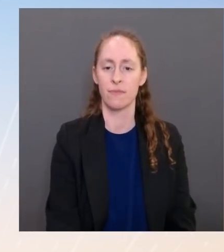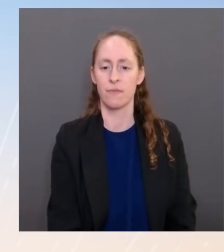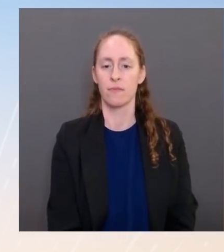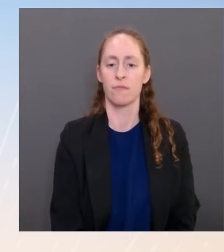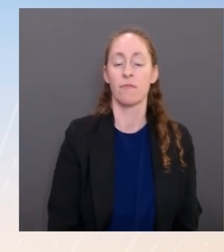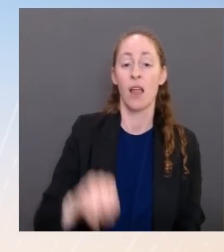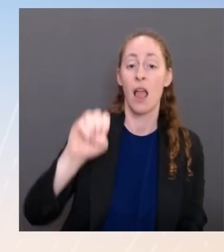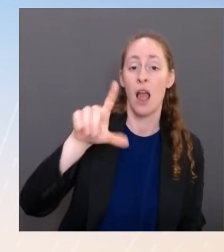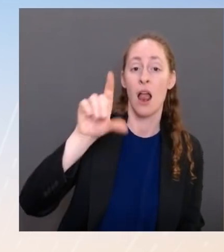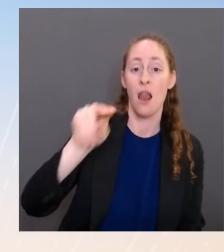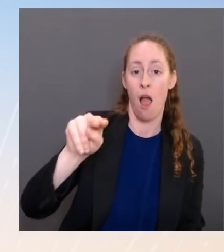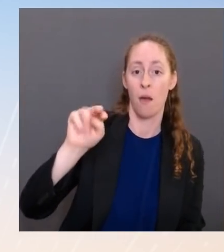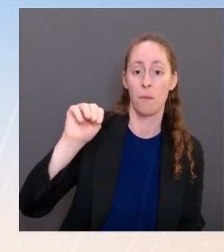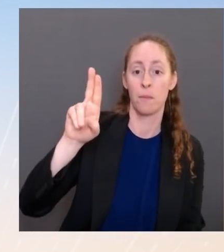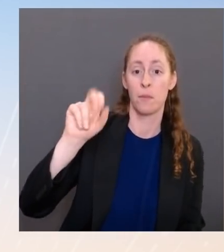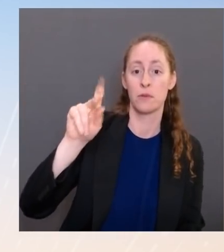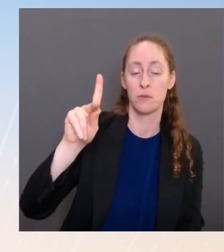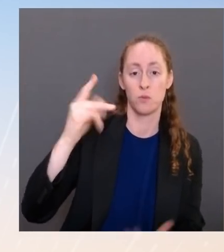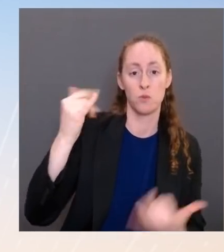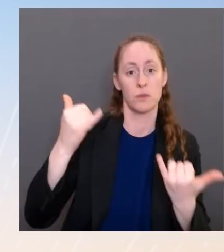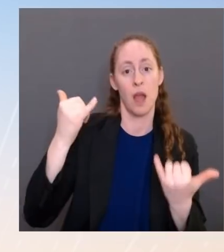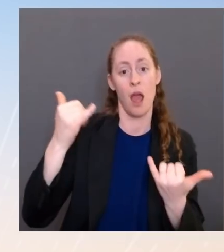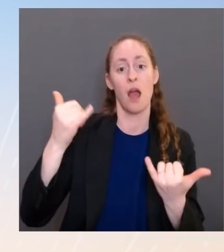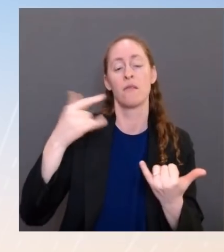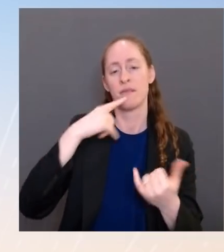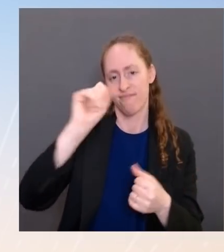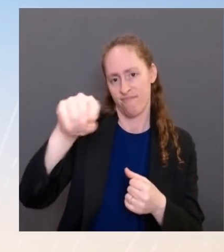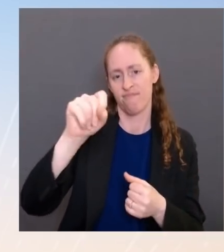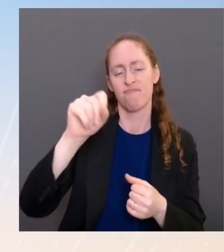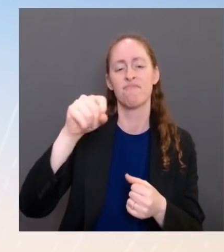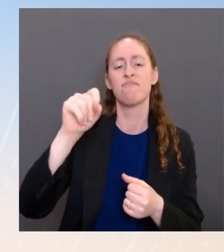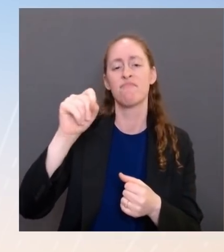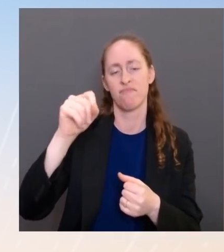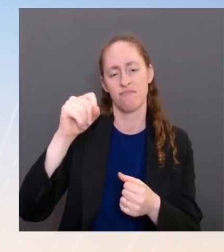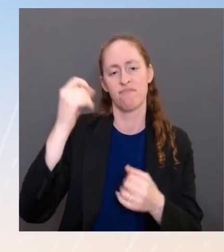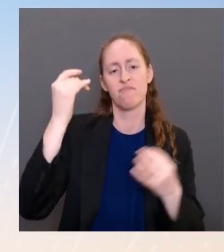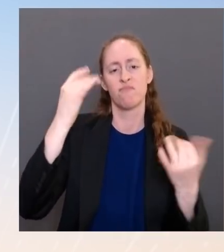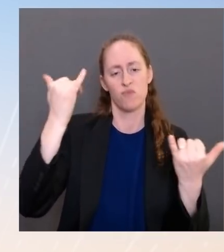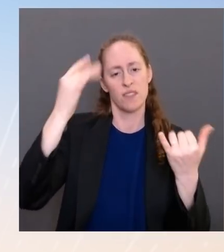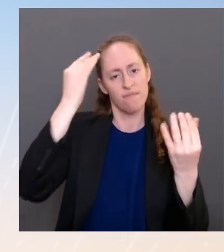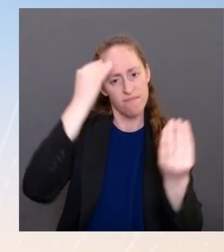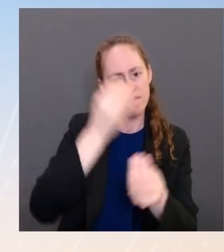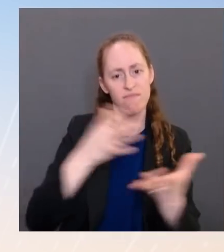that Twitter made to ban President Trump. I'm wondering if the White House has a reaction to that